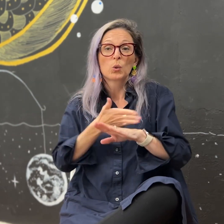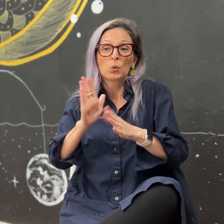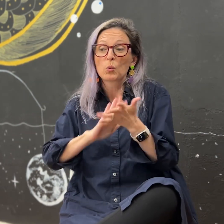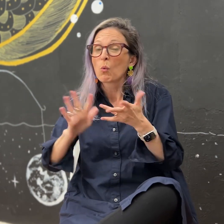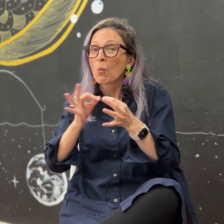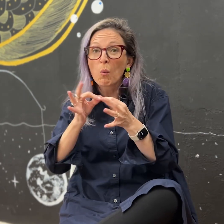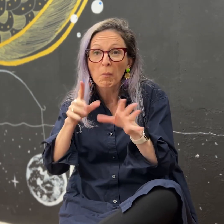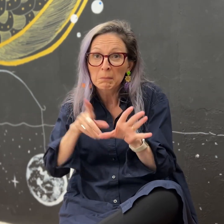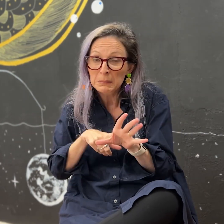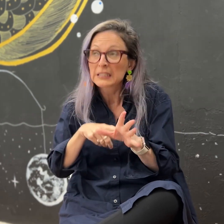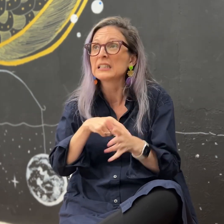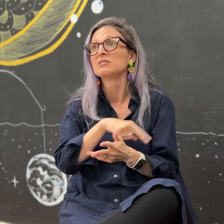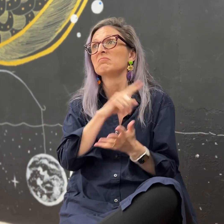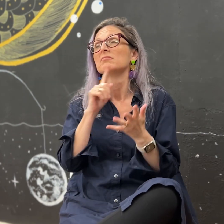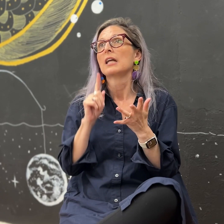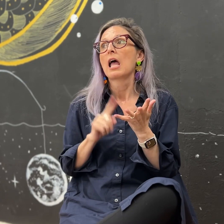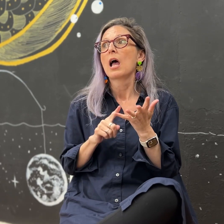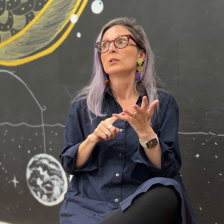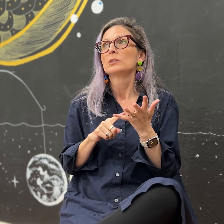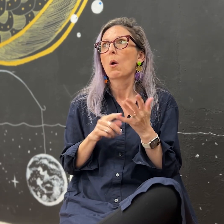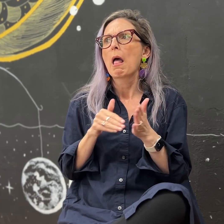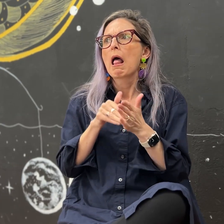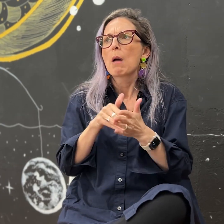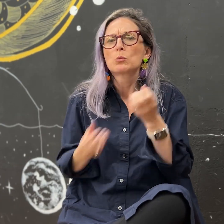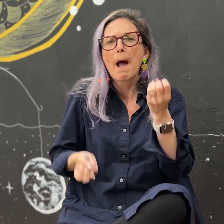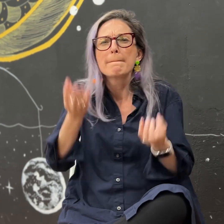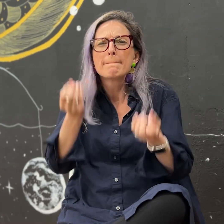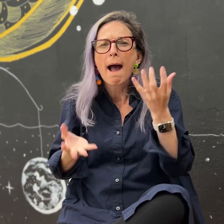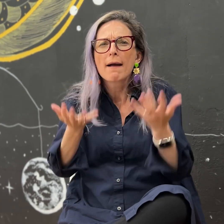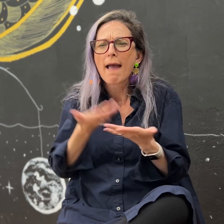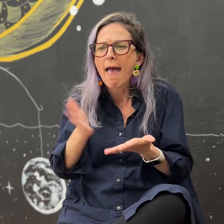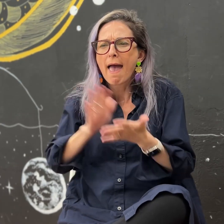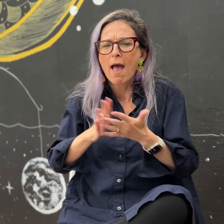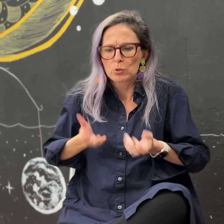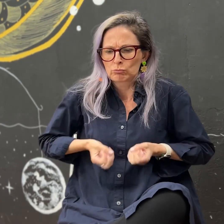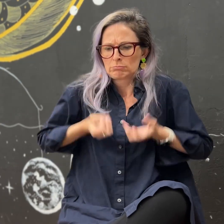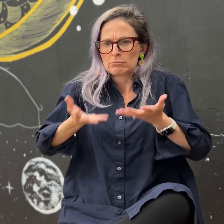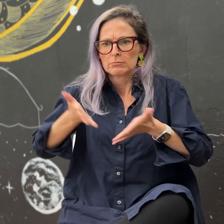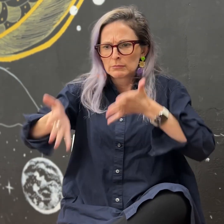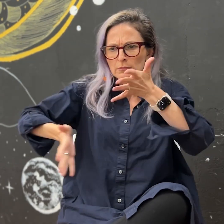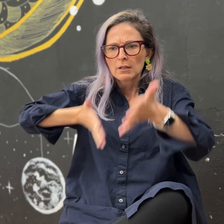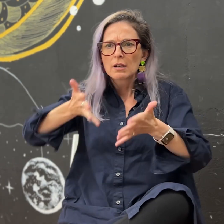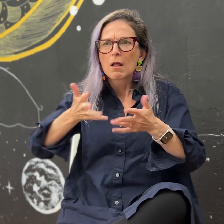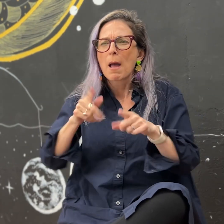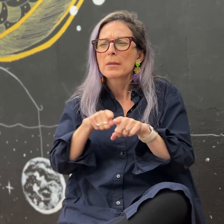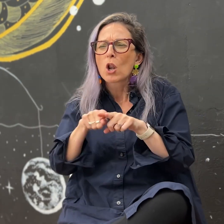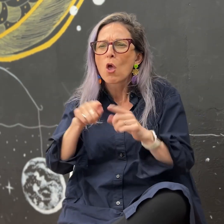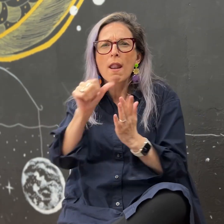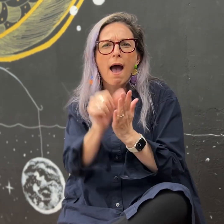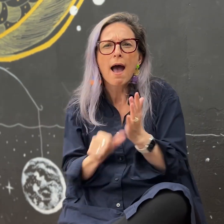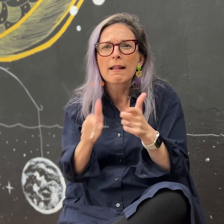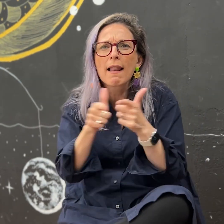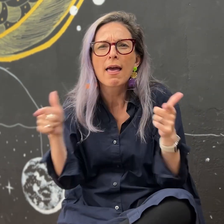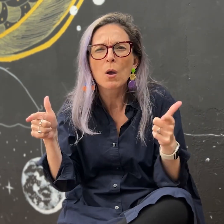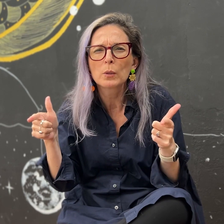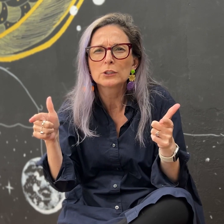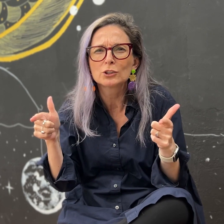pick up a new hobby, or even help people unpack how to express themselves using the language of art.